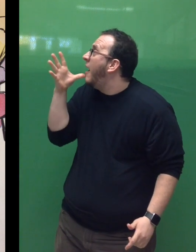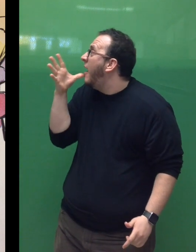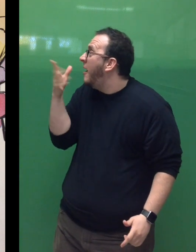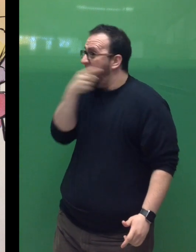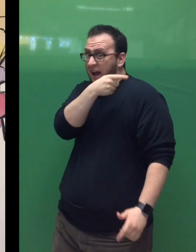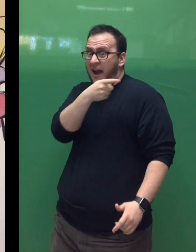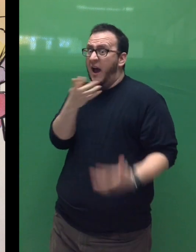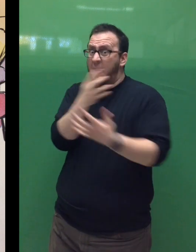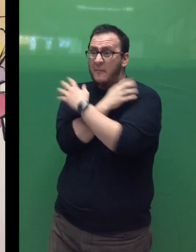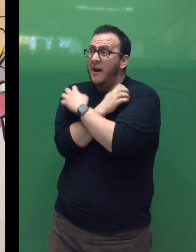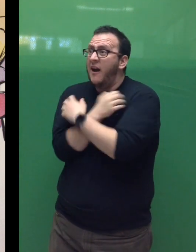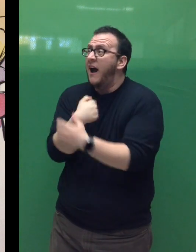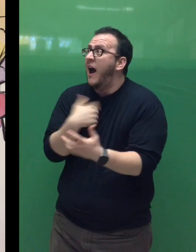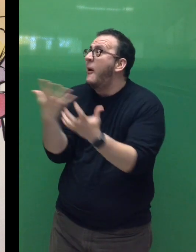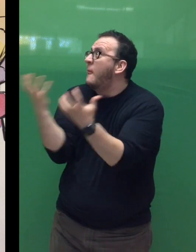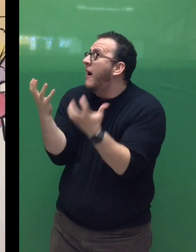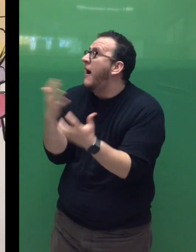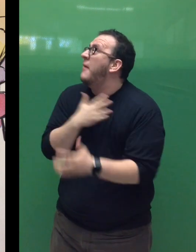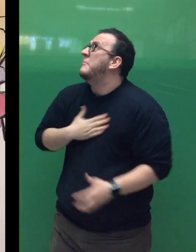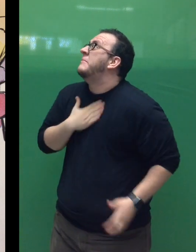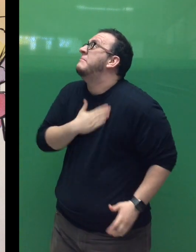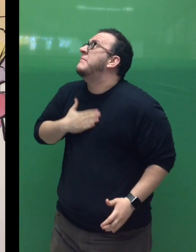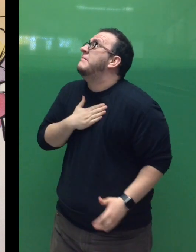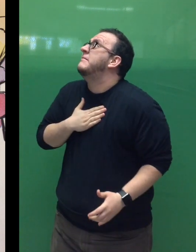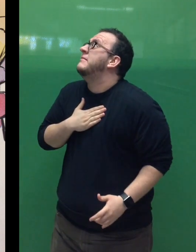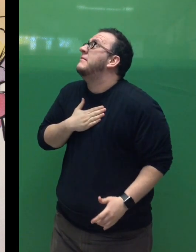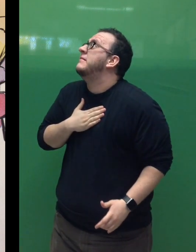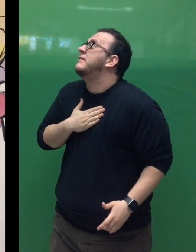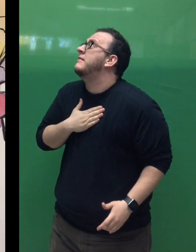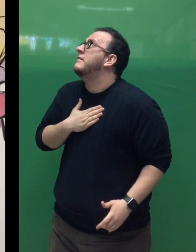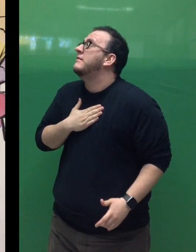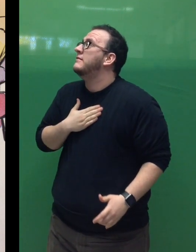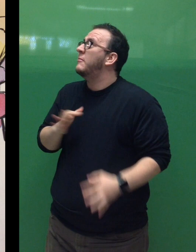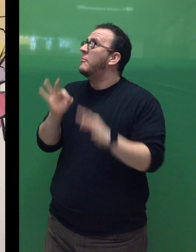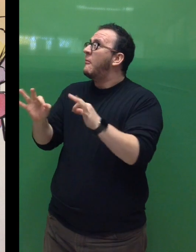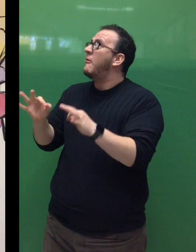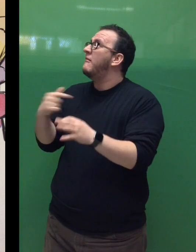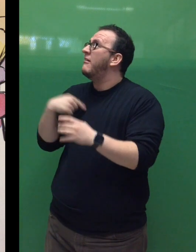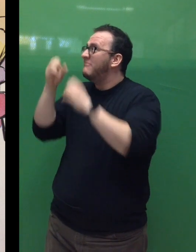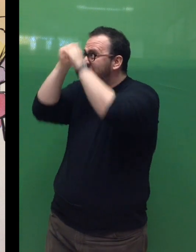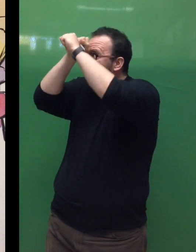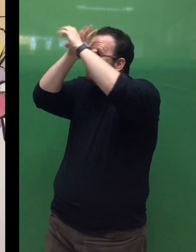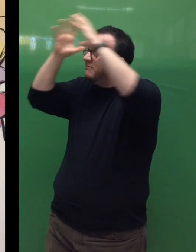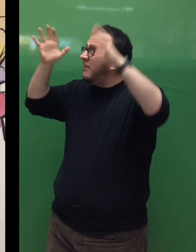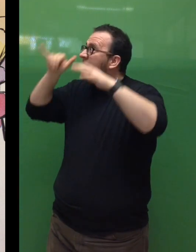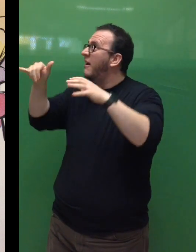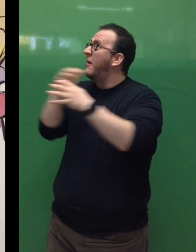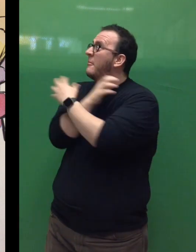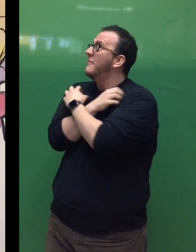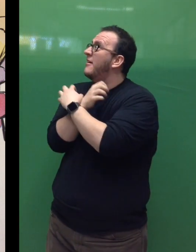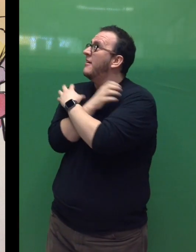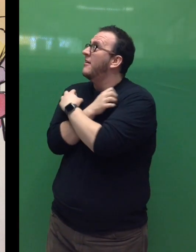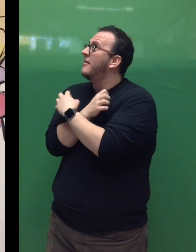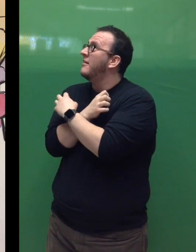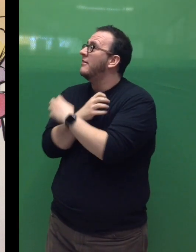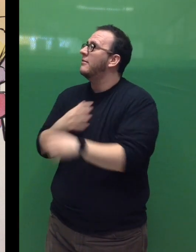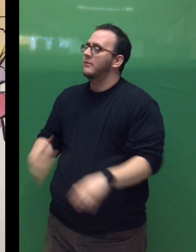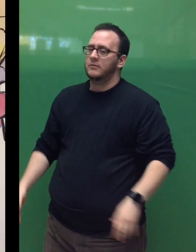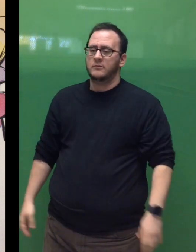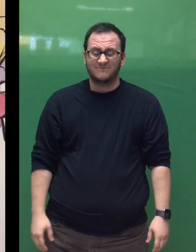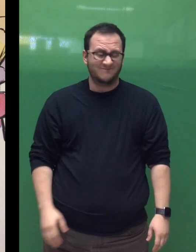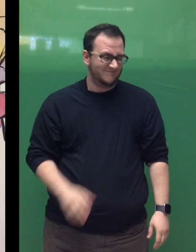"Oh, mommy!" she said. "Look! There's the very bear. I've always wanted."